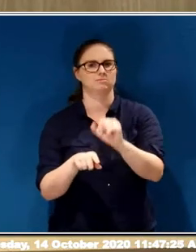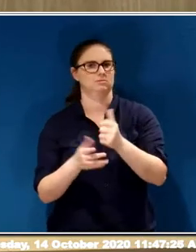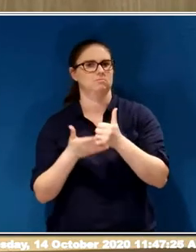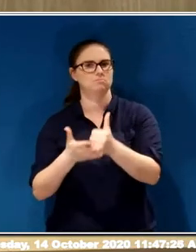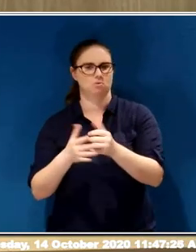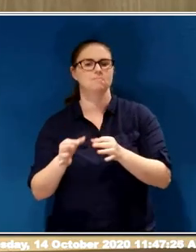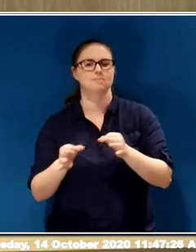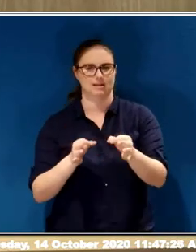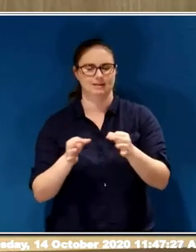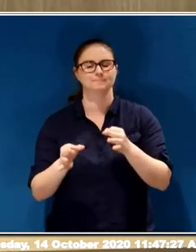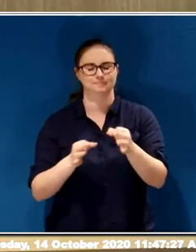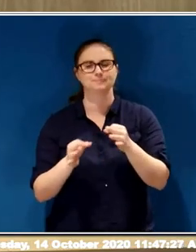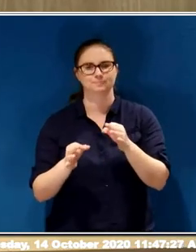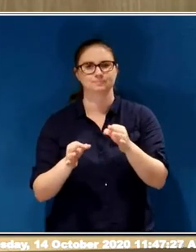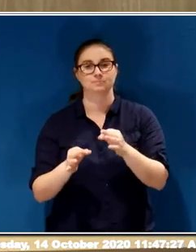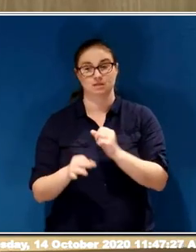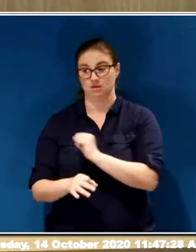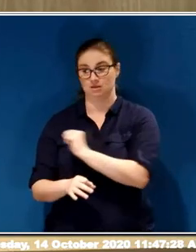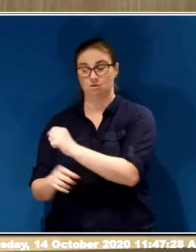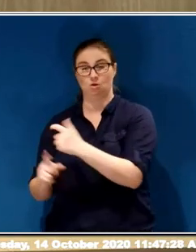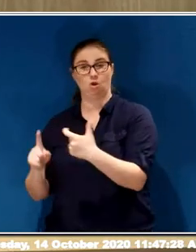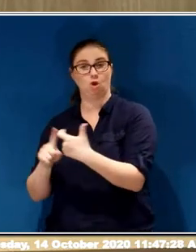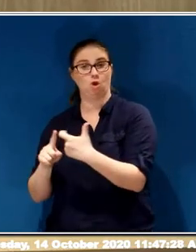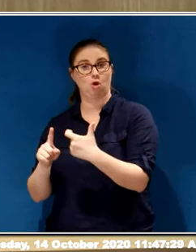teachers having more patience and more understanding.